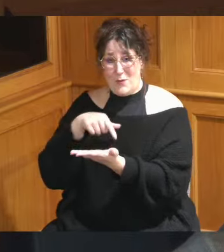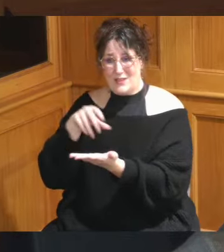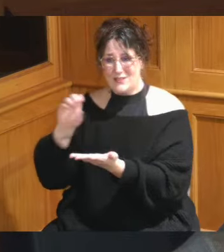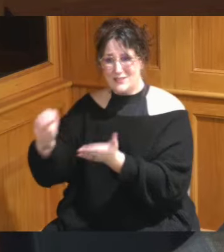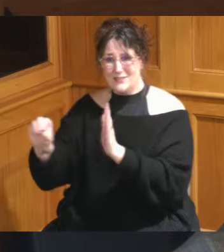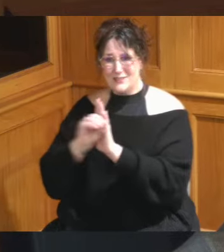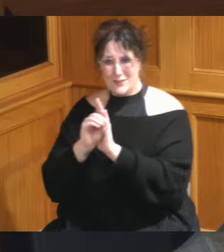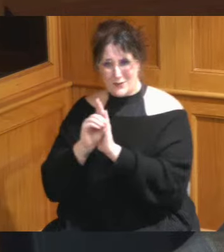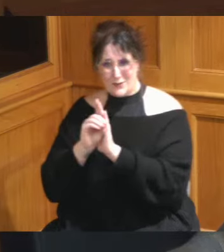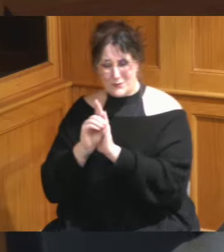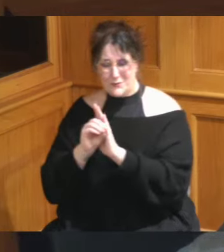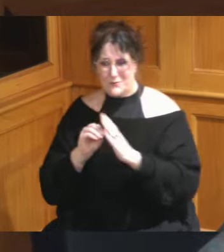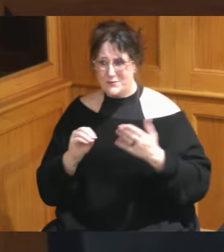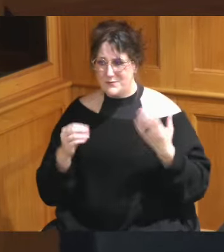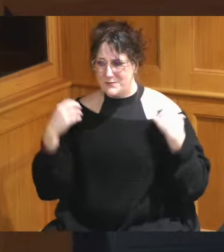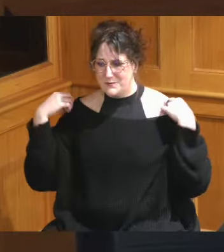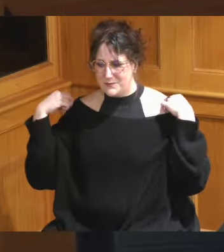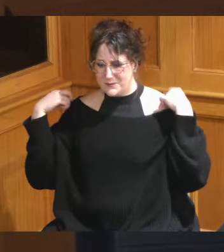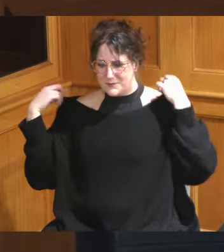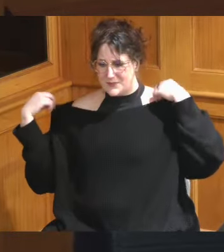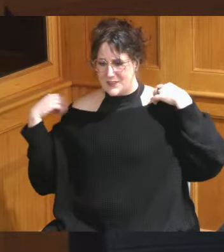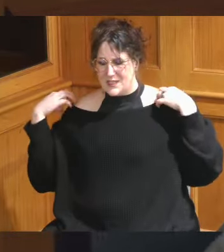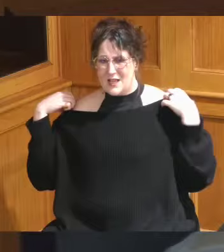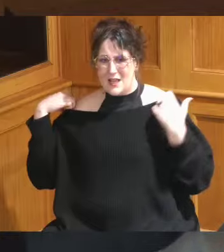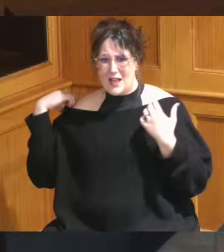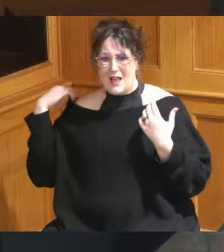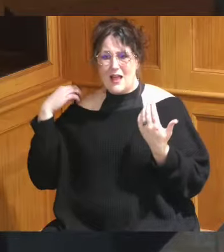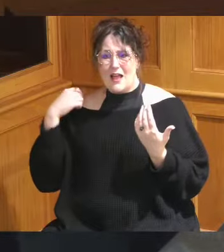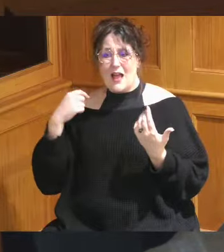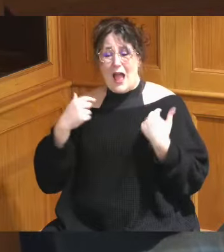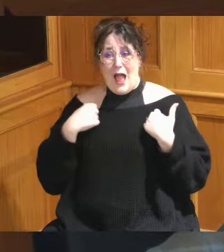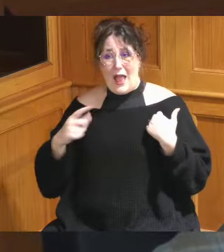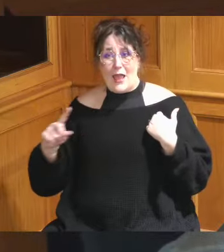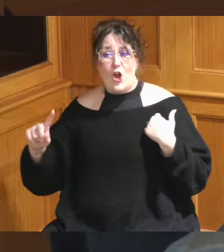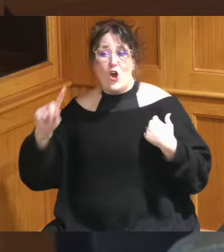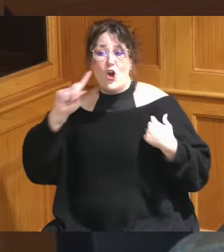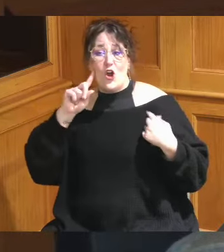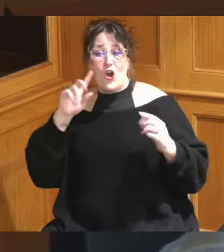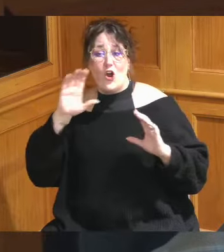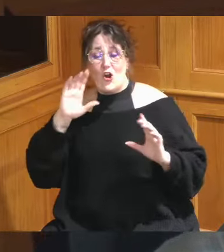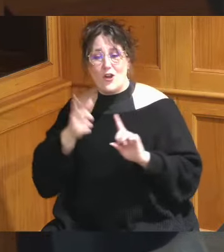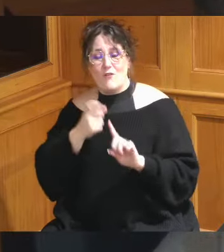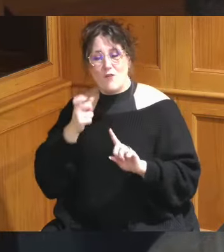that's why I was fighting for that because that's what I heard from them. And some people brought